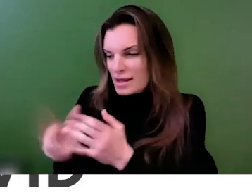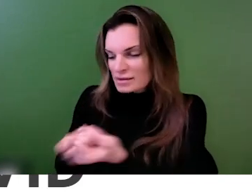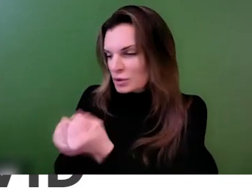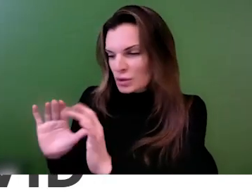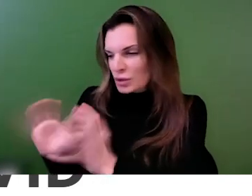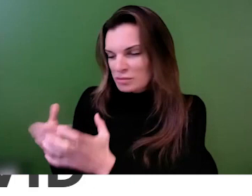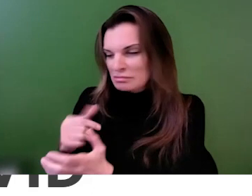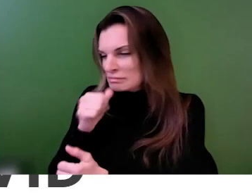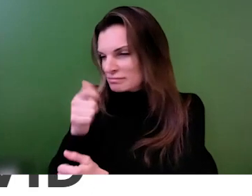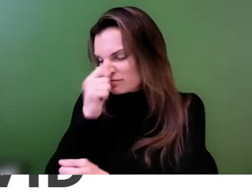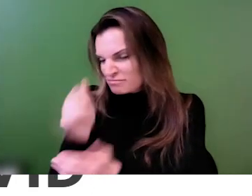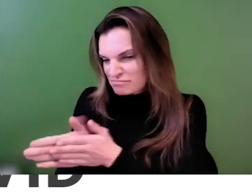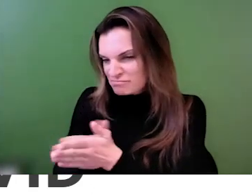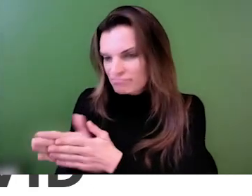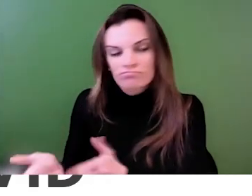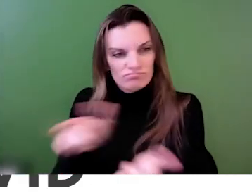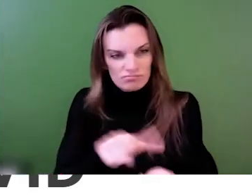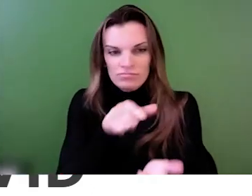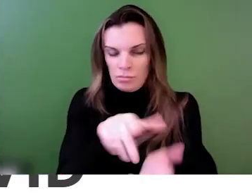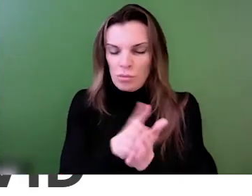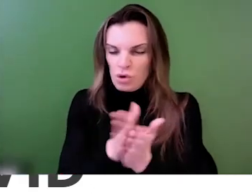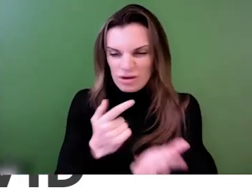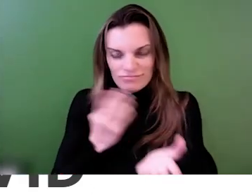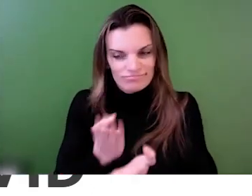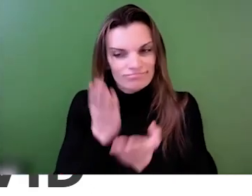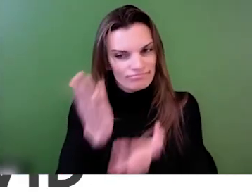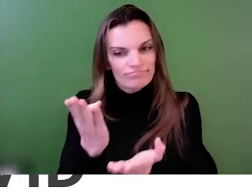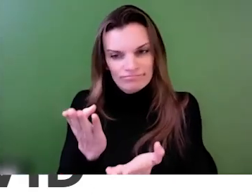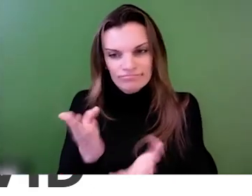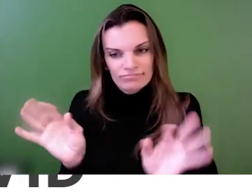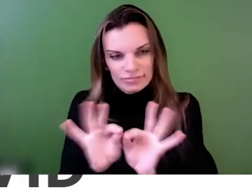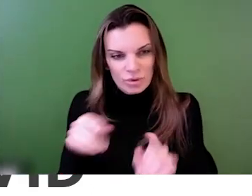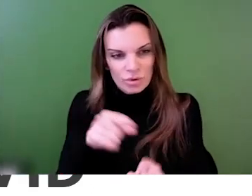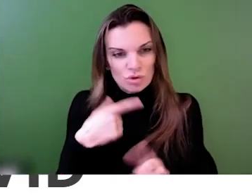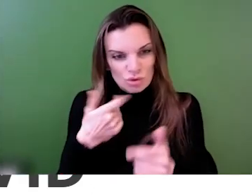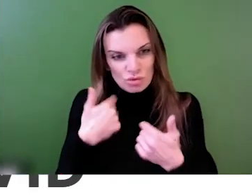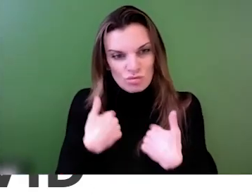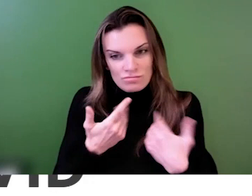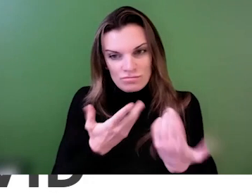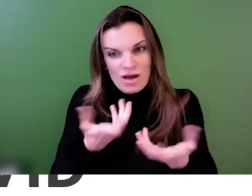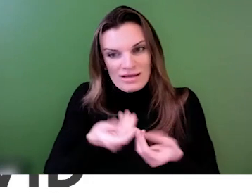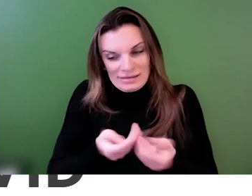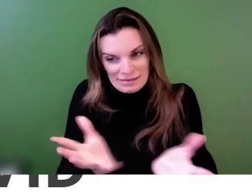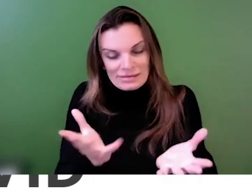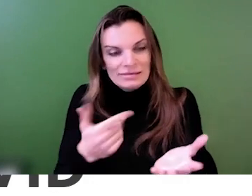really online, I do really recommend this. We are trying to get this into many libraries.